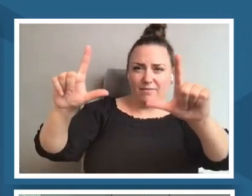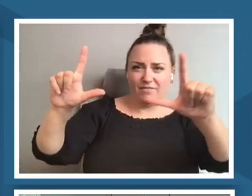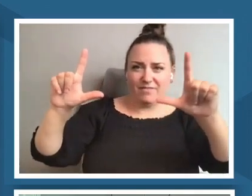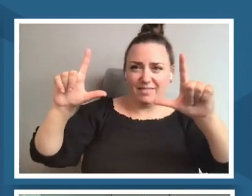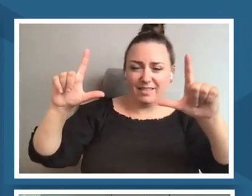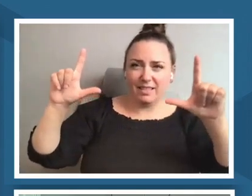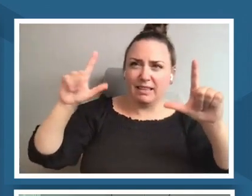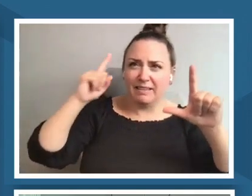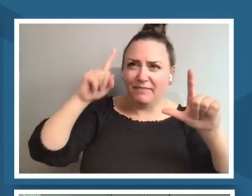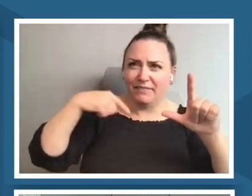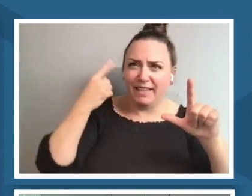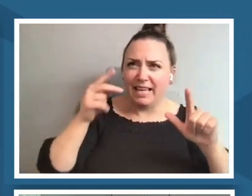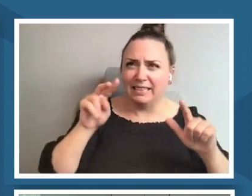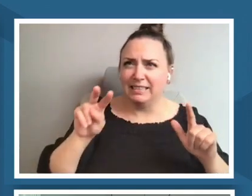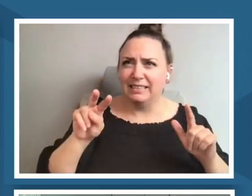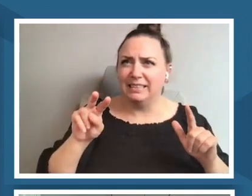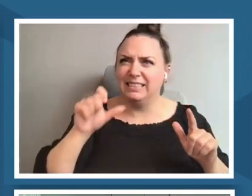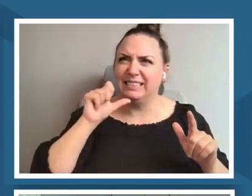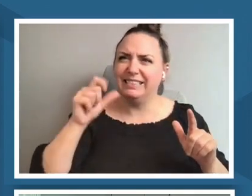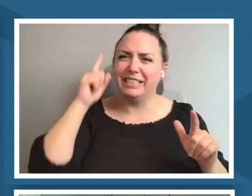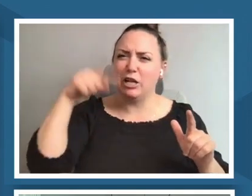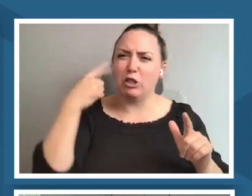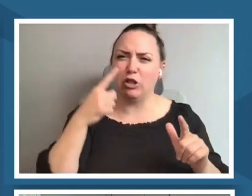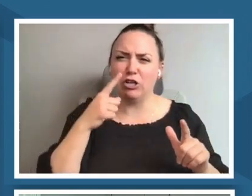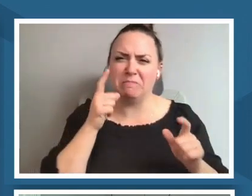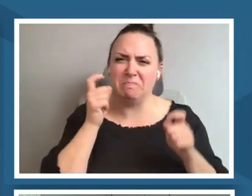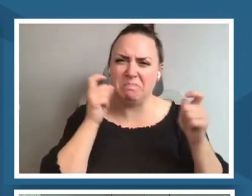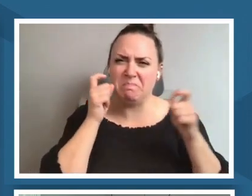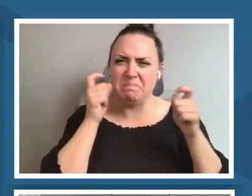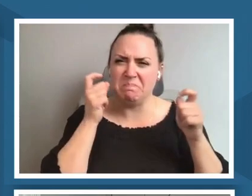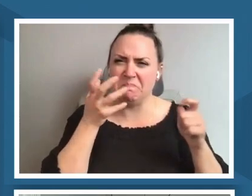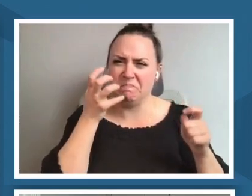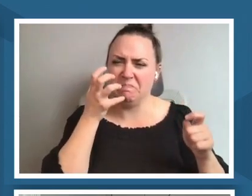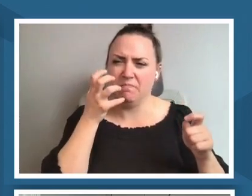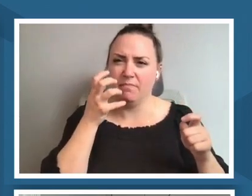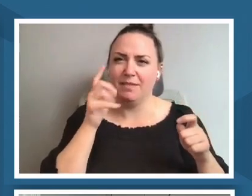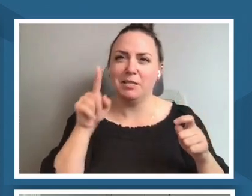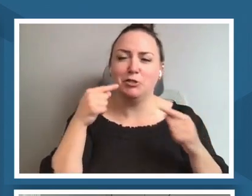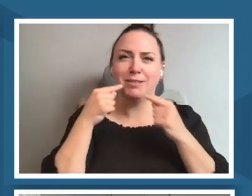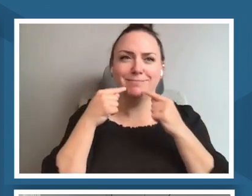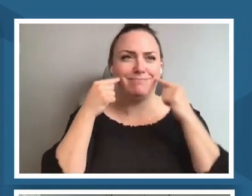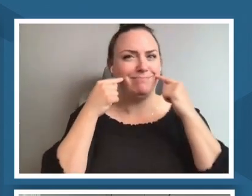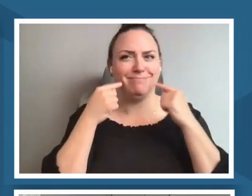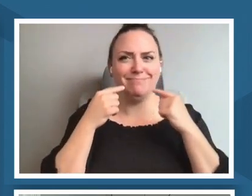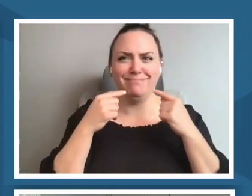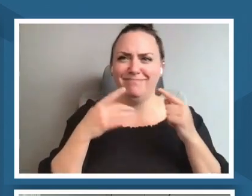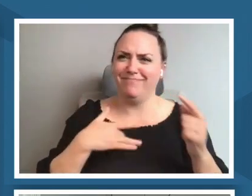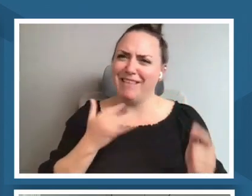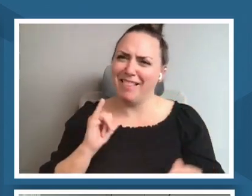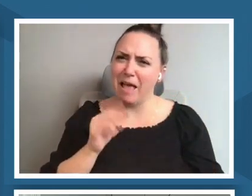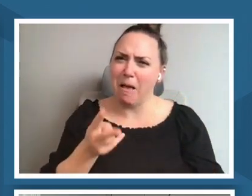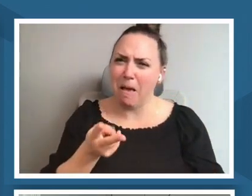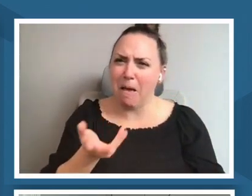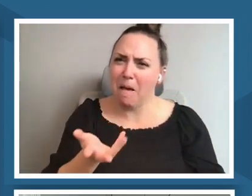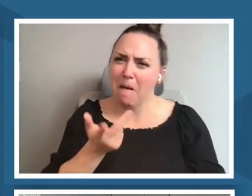you know stern and grumpy anymore it felt sort of like oh there's a there's a